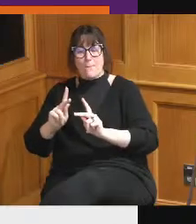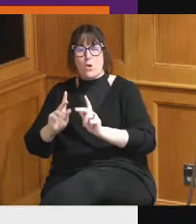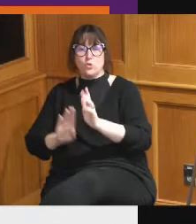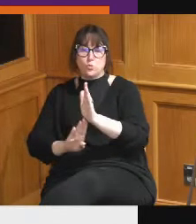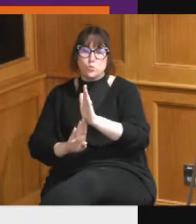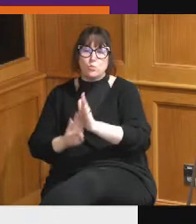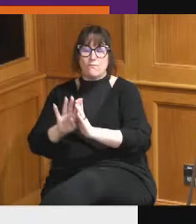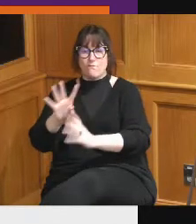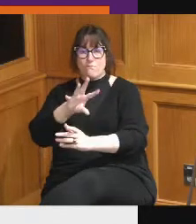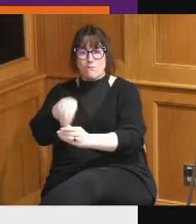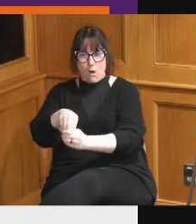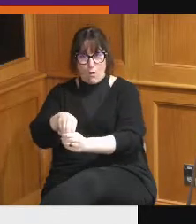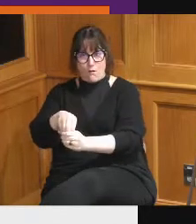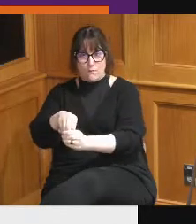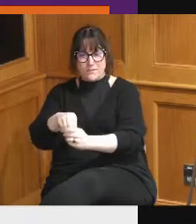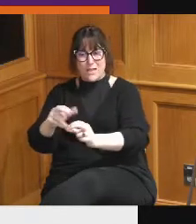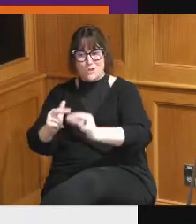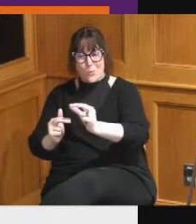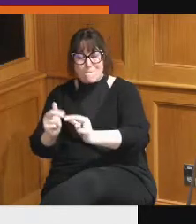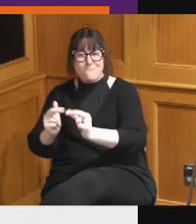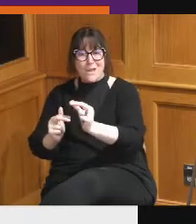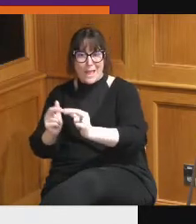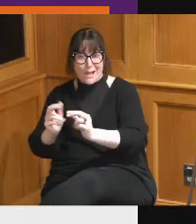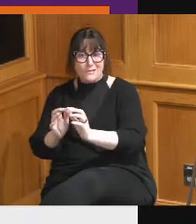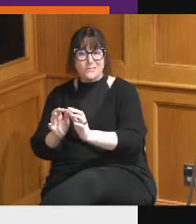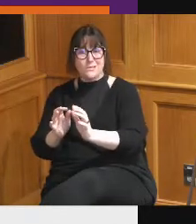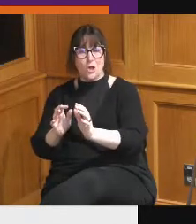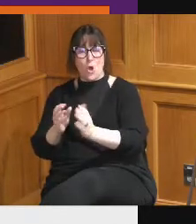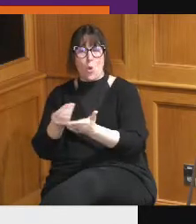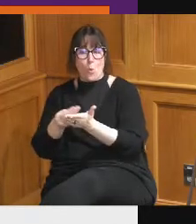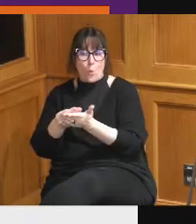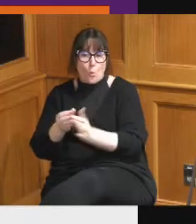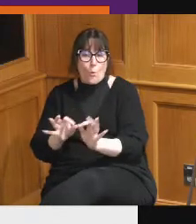full people can do development also help build wealth and capacity in amongst smaller developers